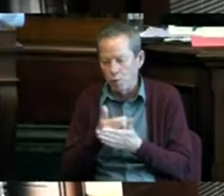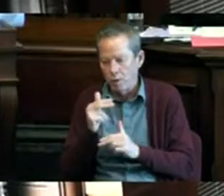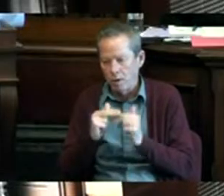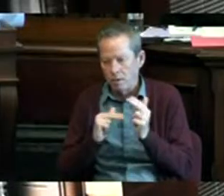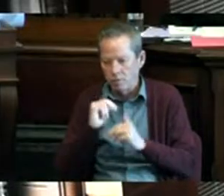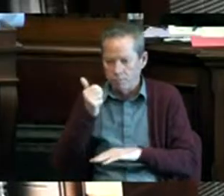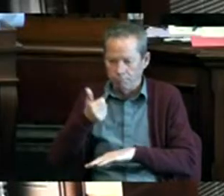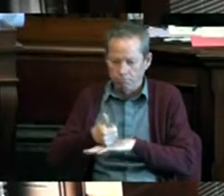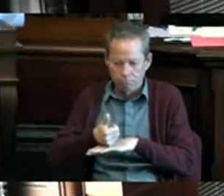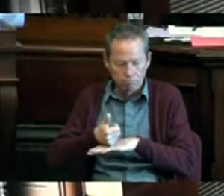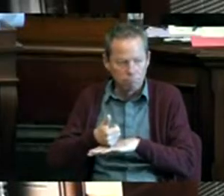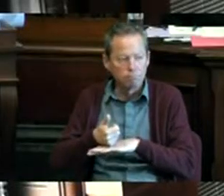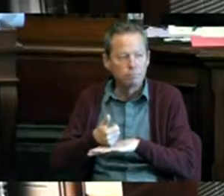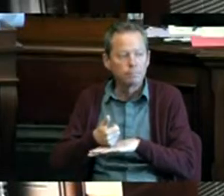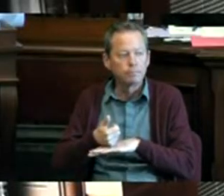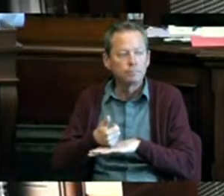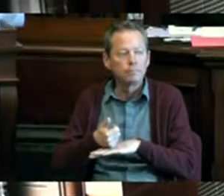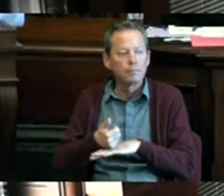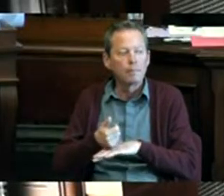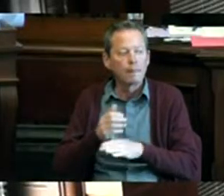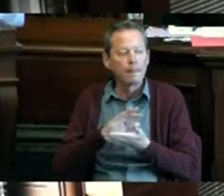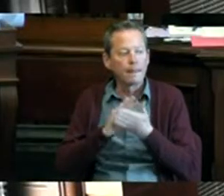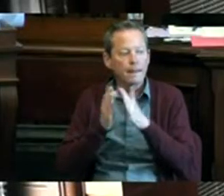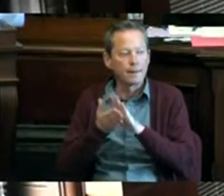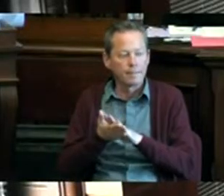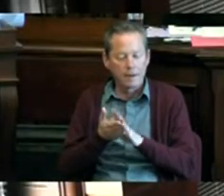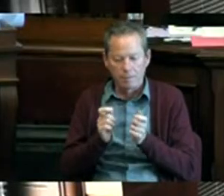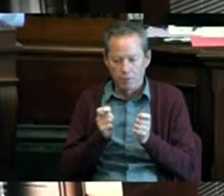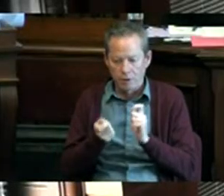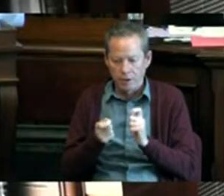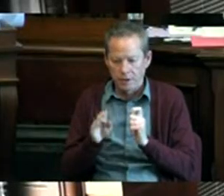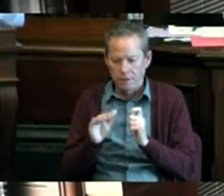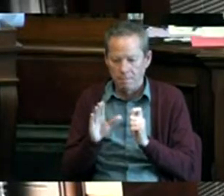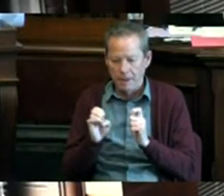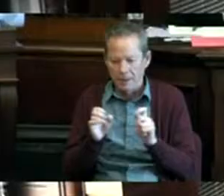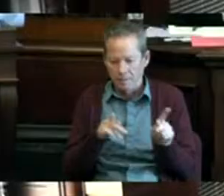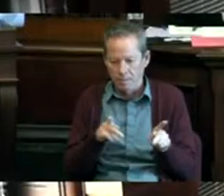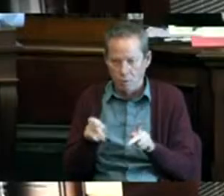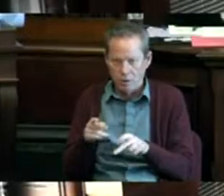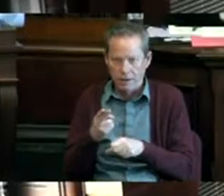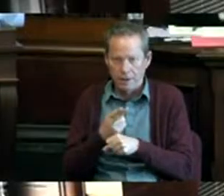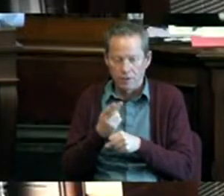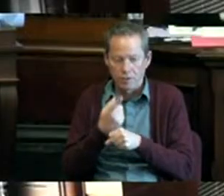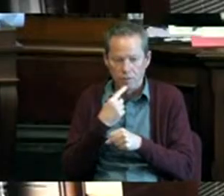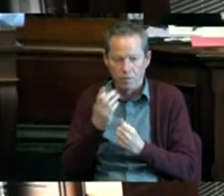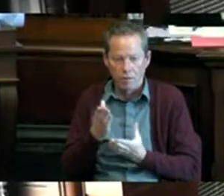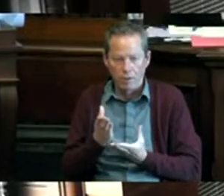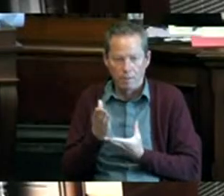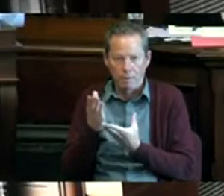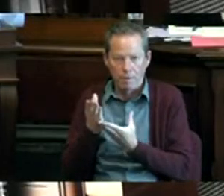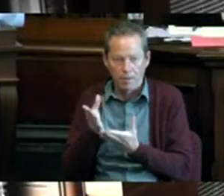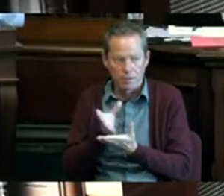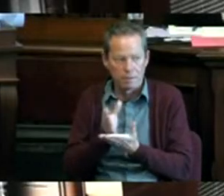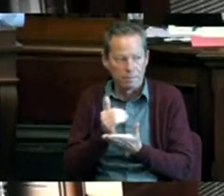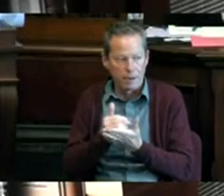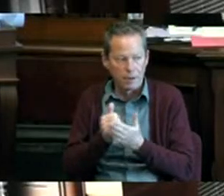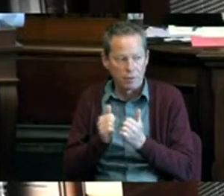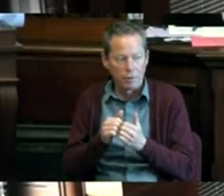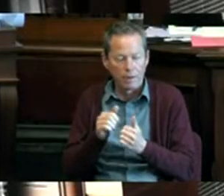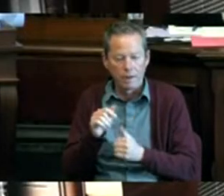anything that we demolished or any new construction that then